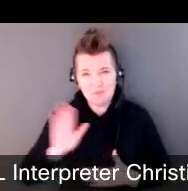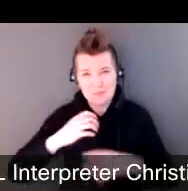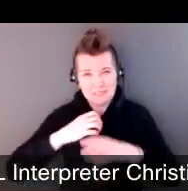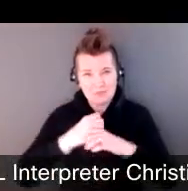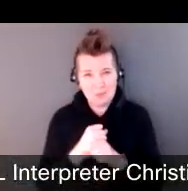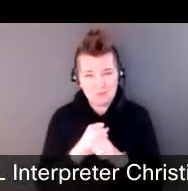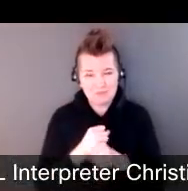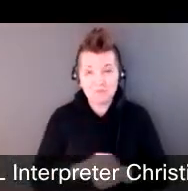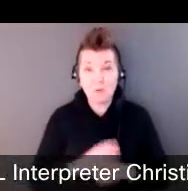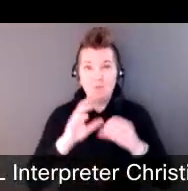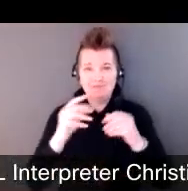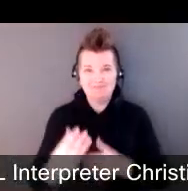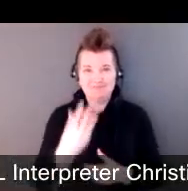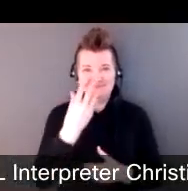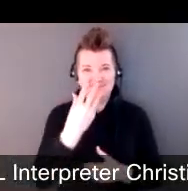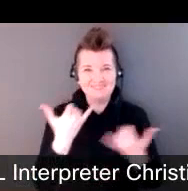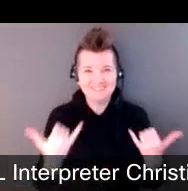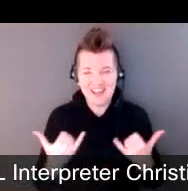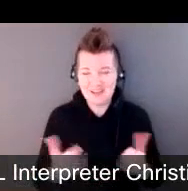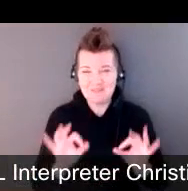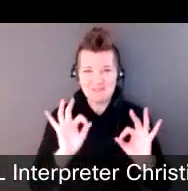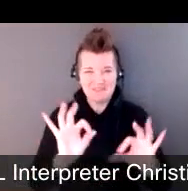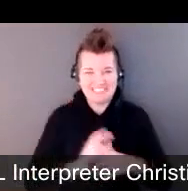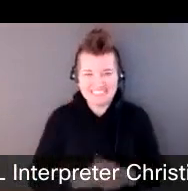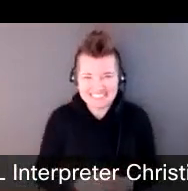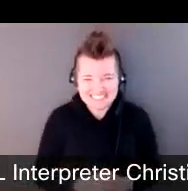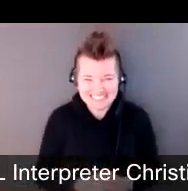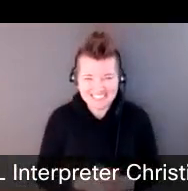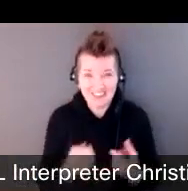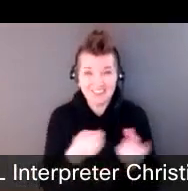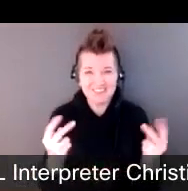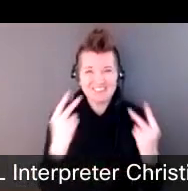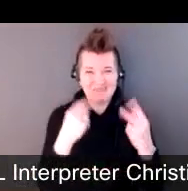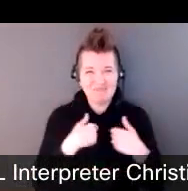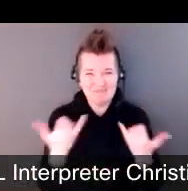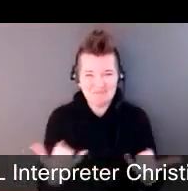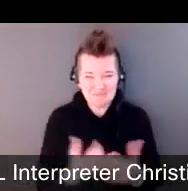There we go. Just waiting for my image to come back. Really appreciate that summary.